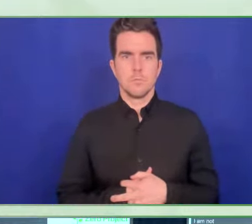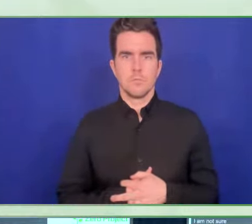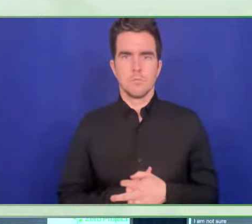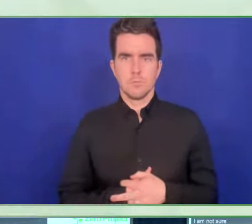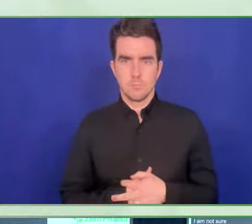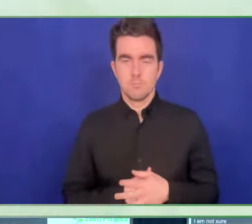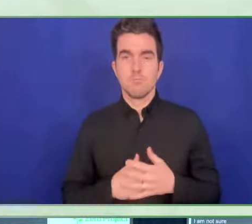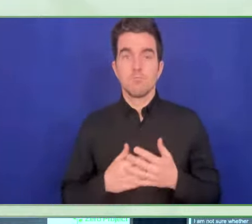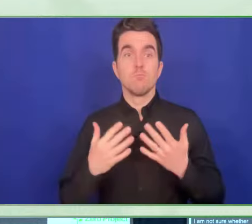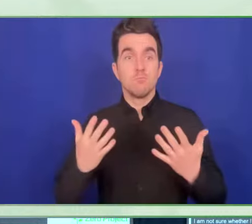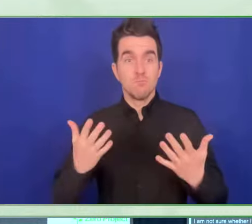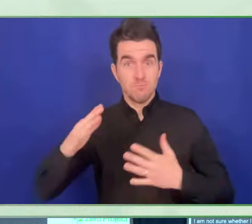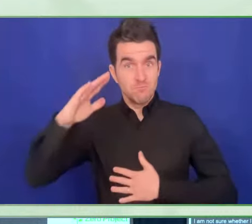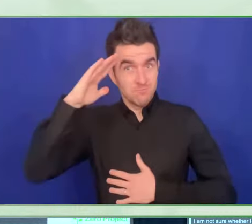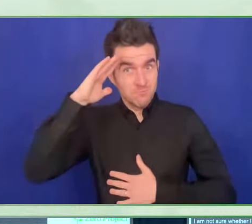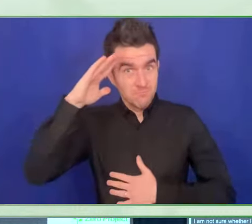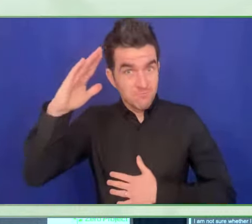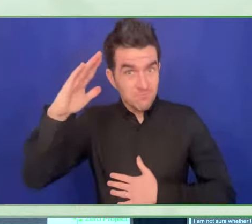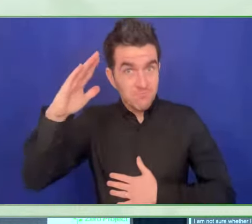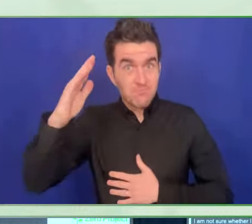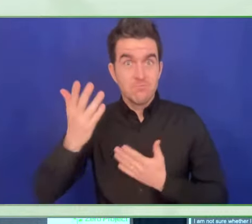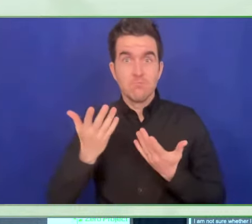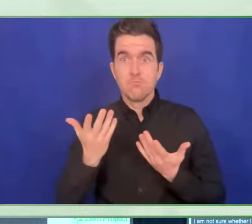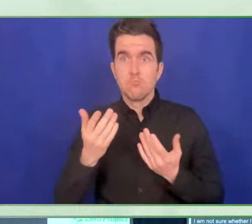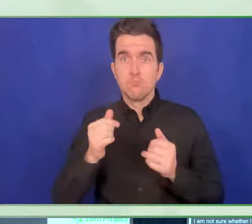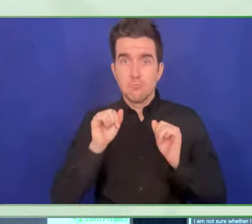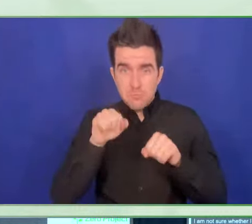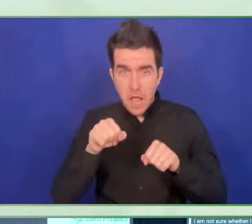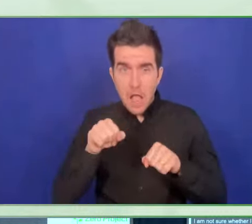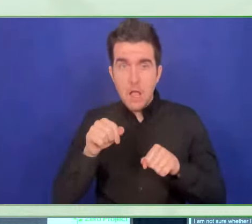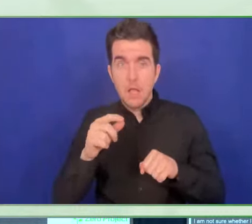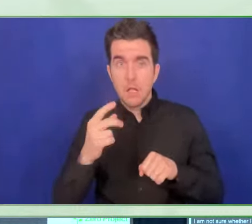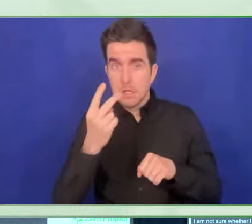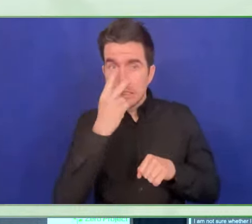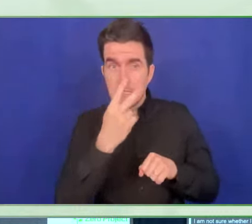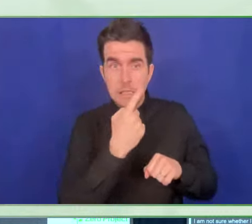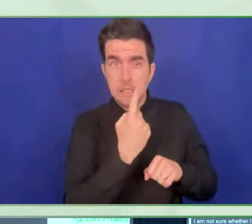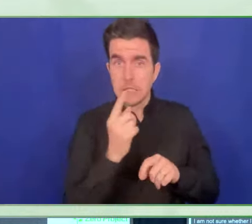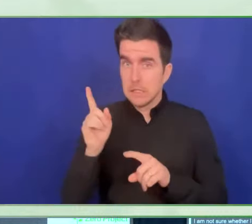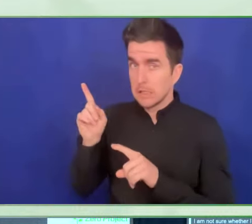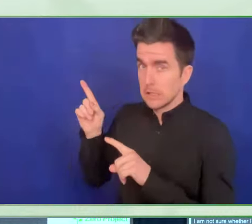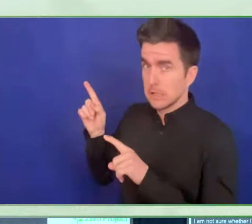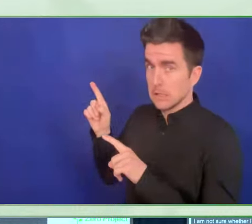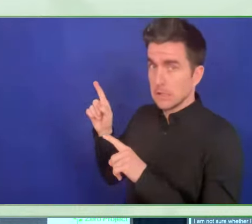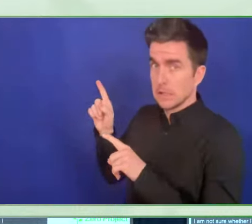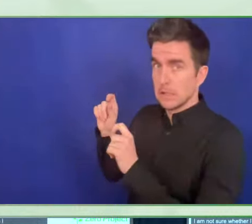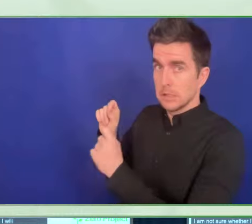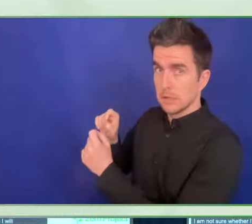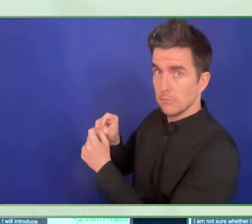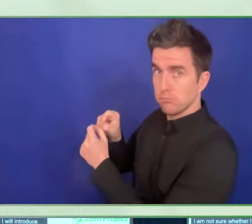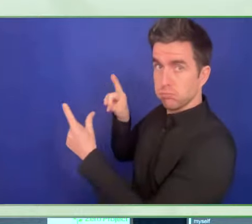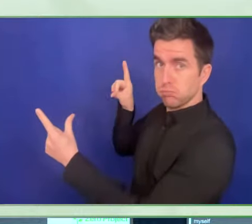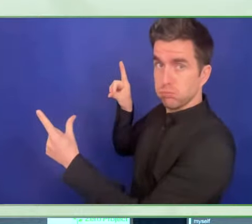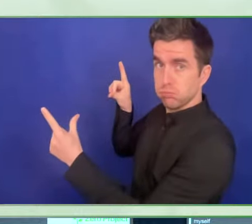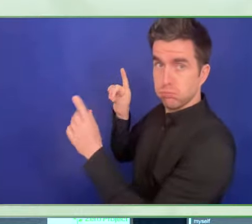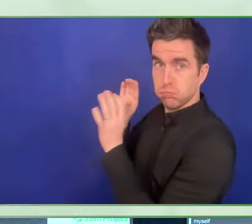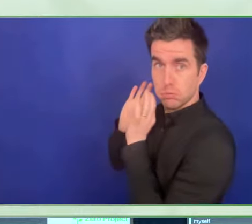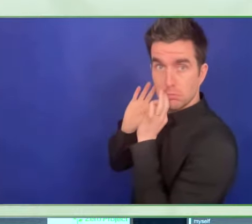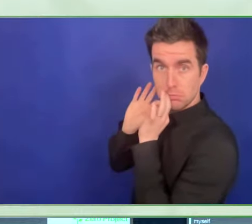myself and I will start because I think we are already after the